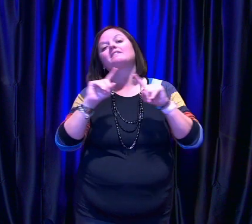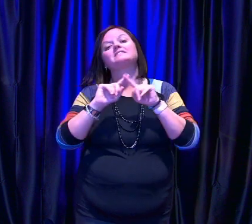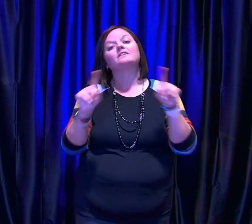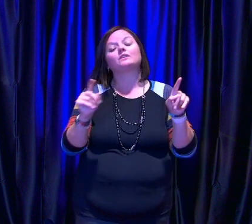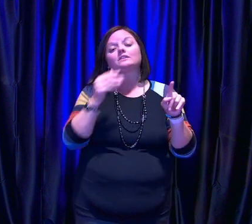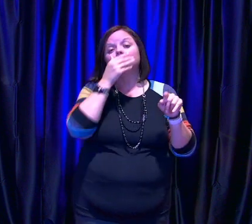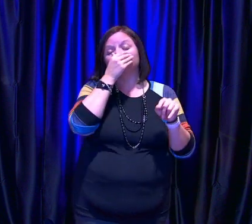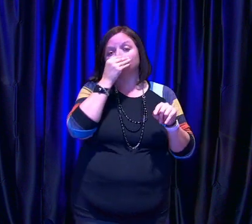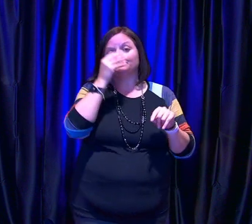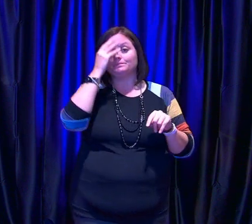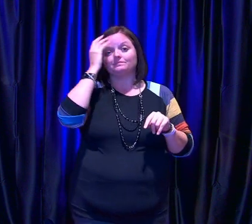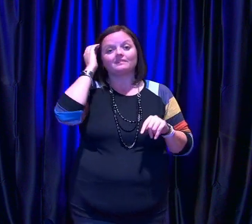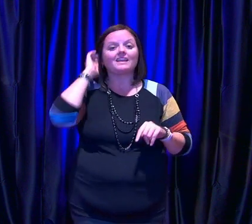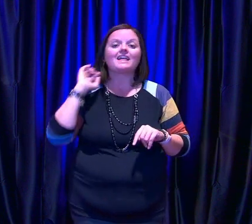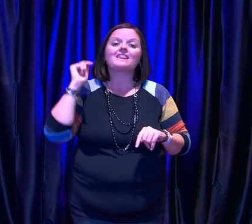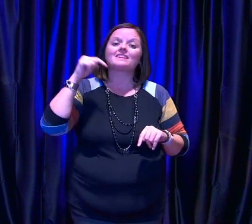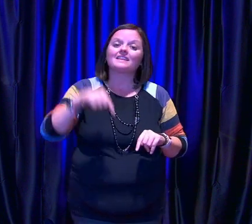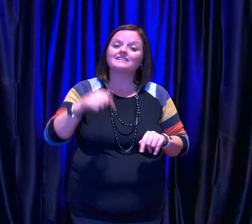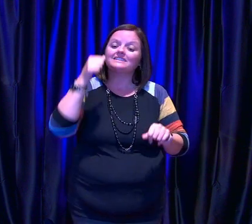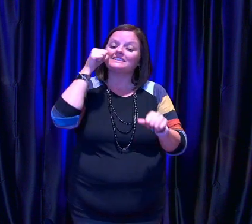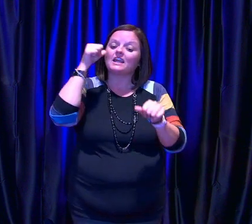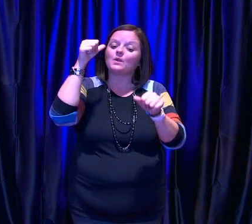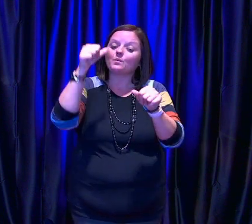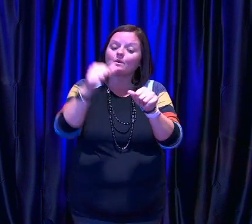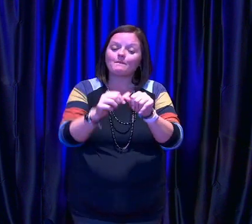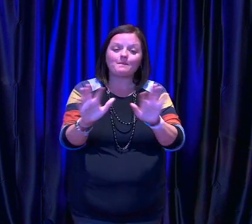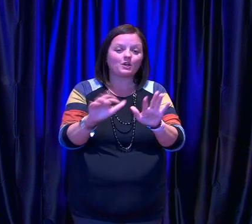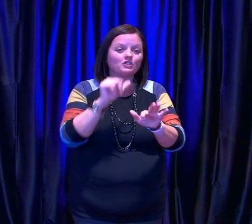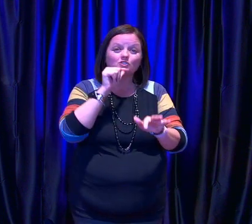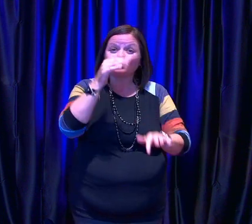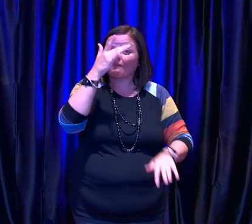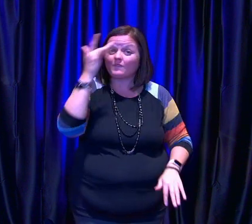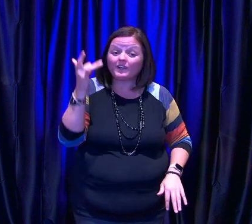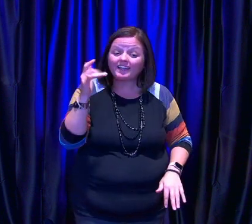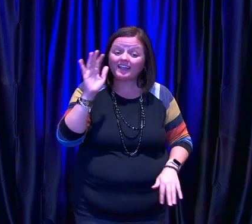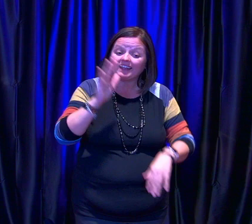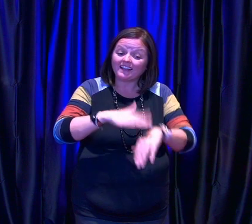this is a remember don't forget to this will help you with you